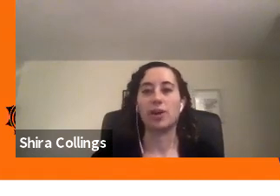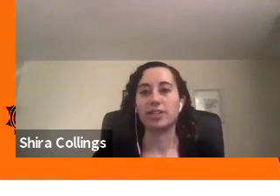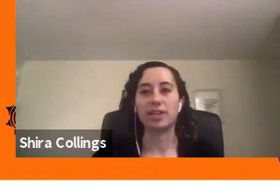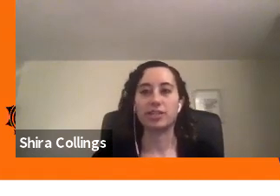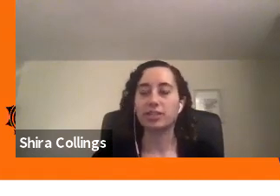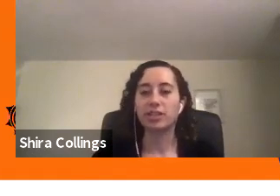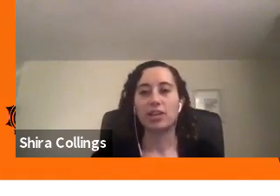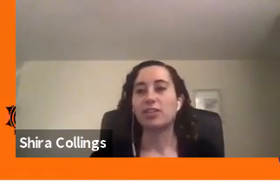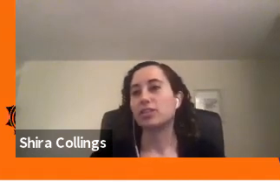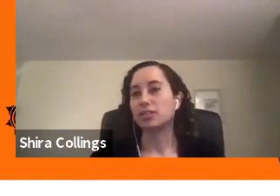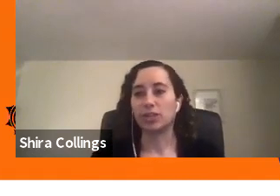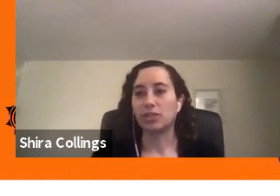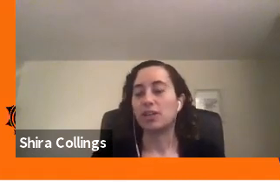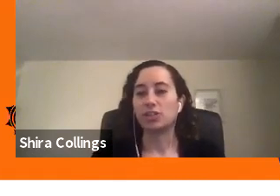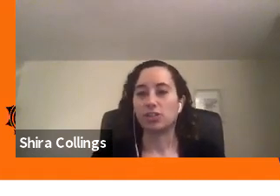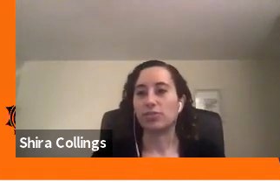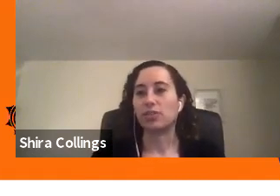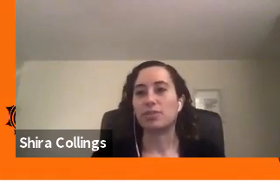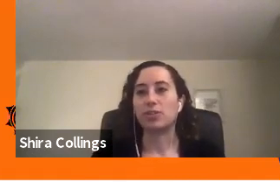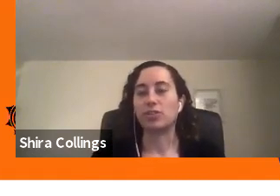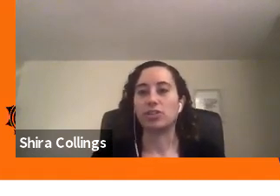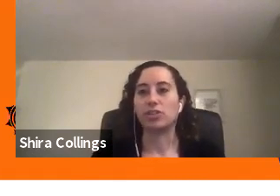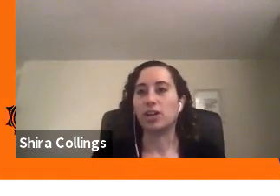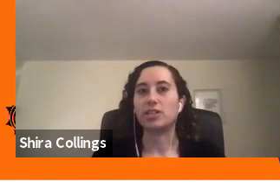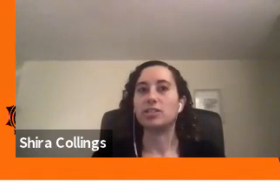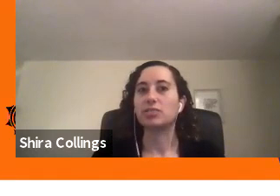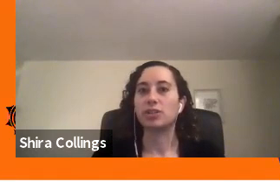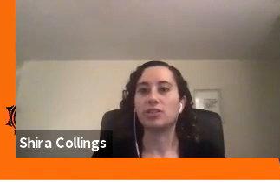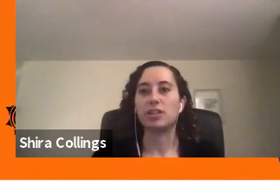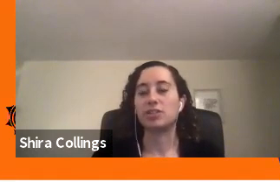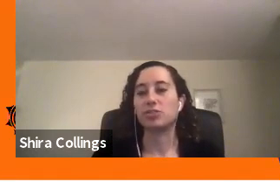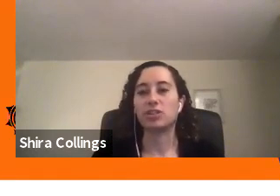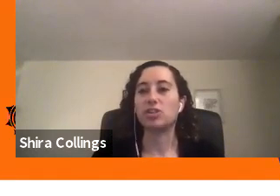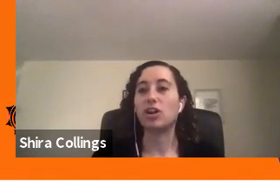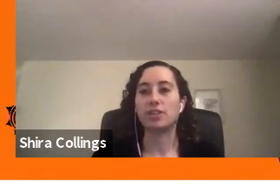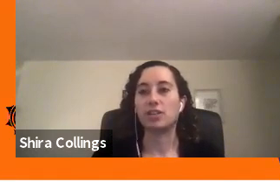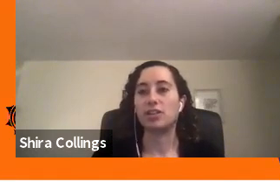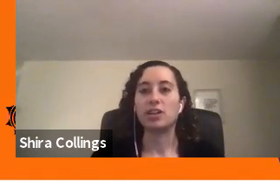And advocate for insurance coverage of eating disorder treatment for people of all body sizes. This is a